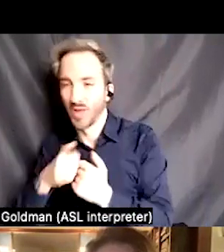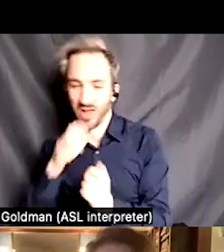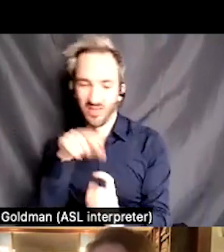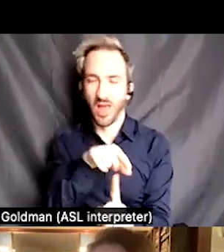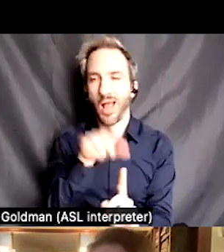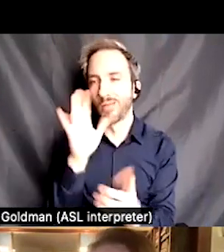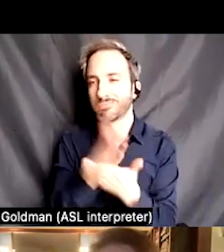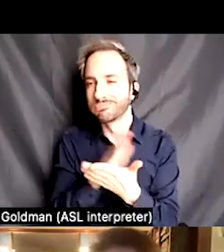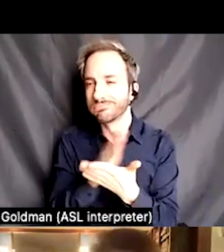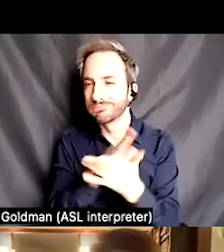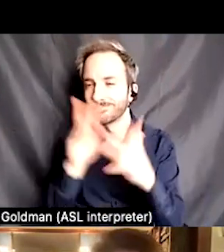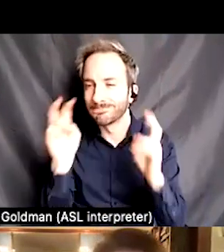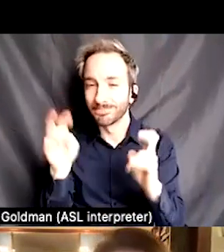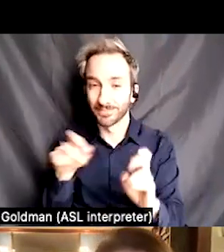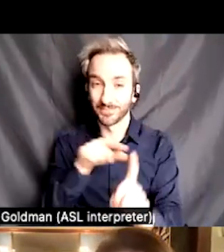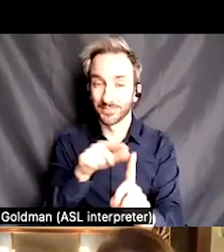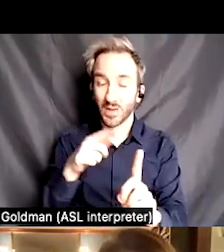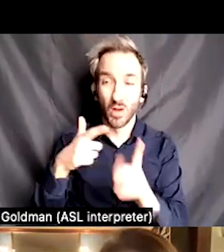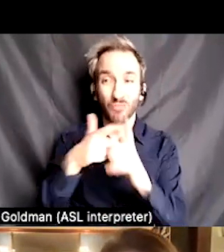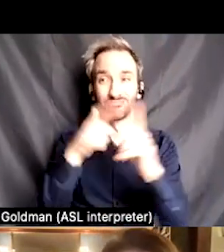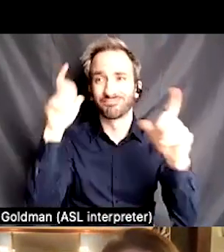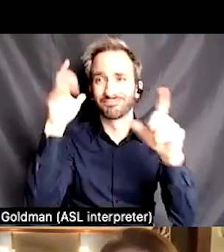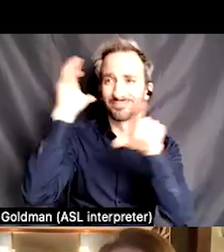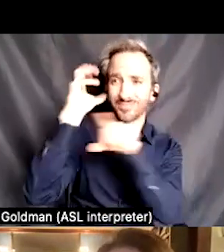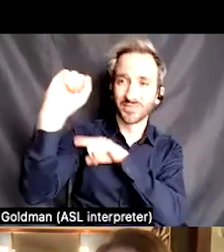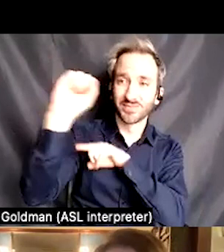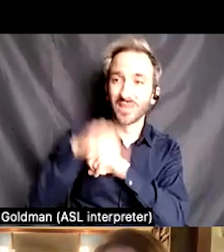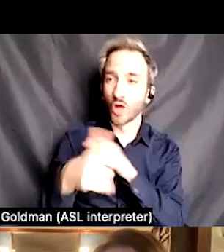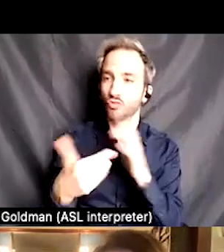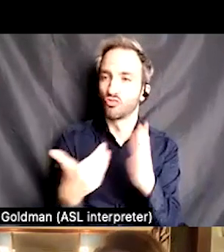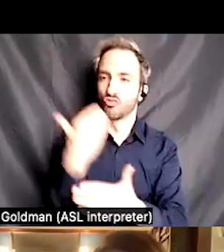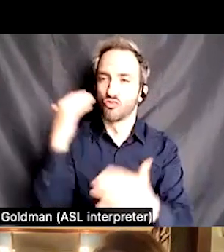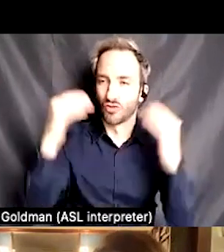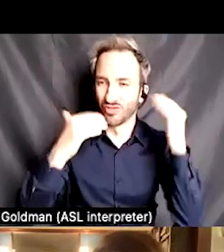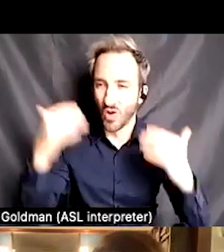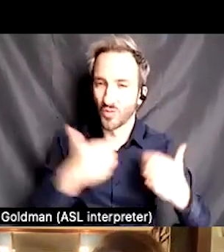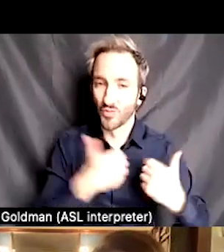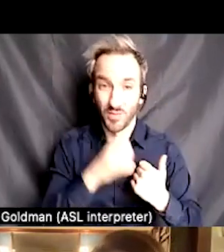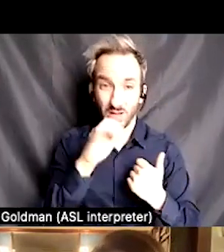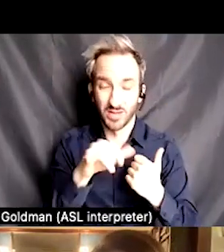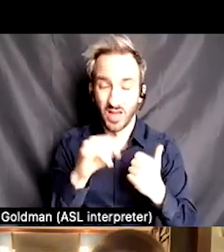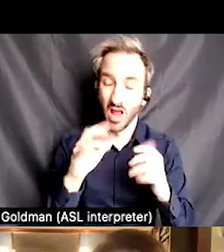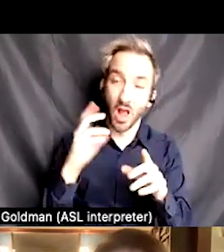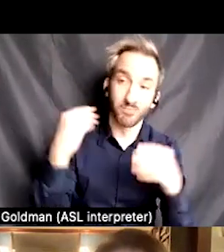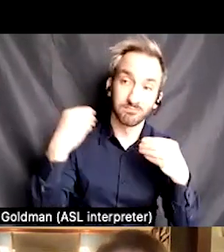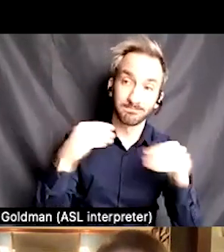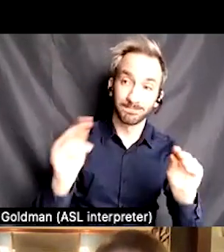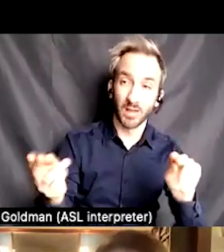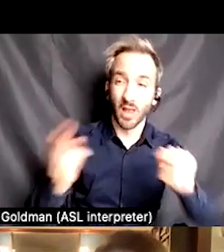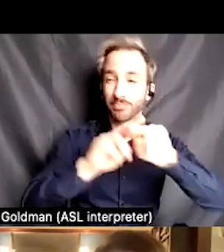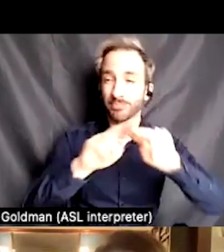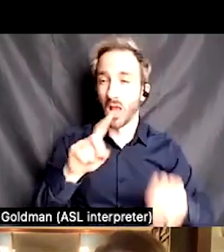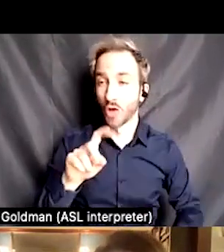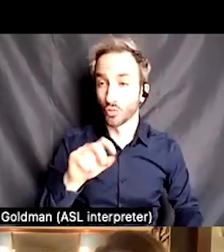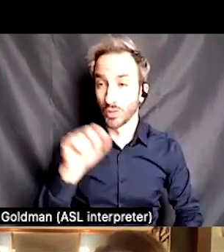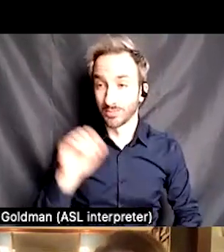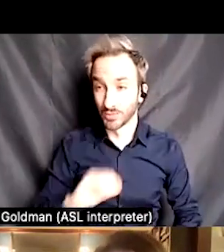There's huge growth in the new adult romance category. It's up 120% over last year and 2021 was